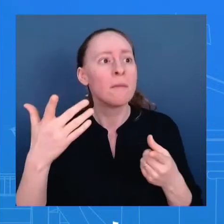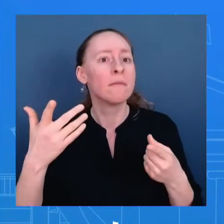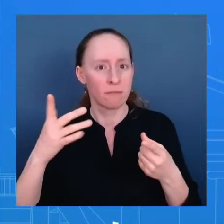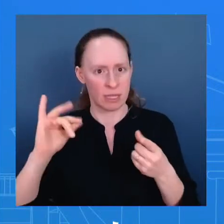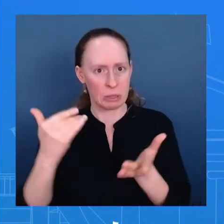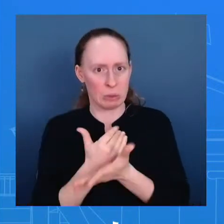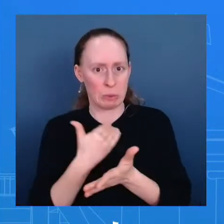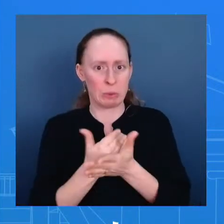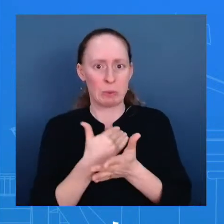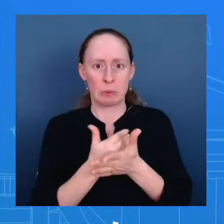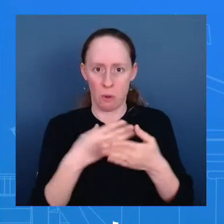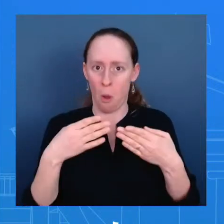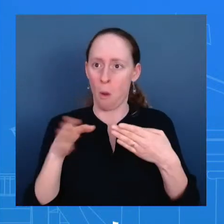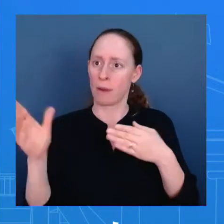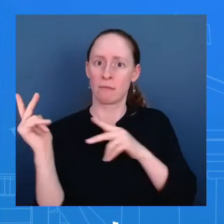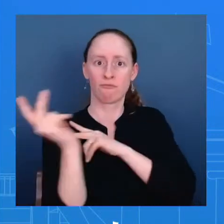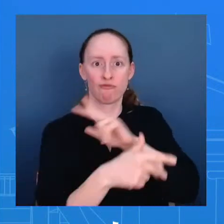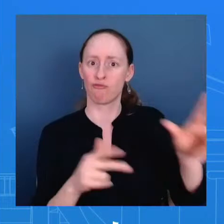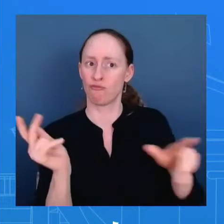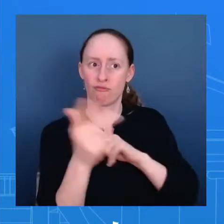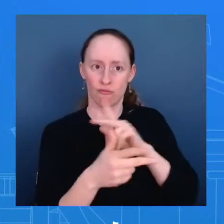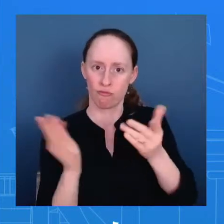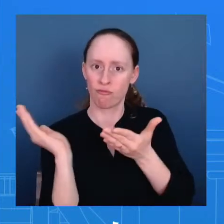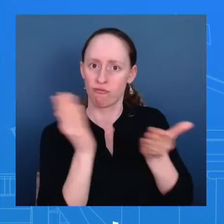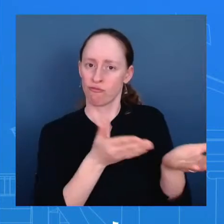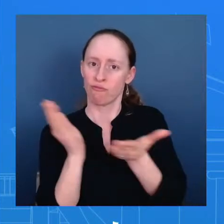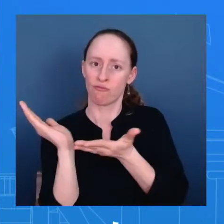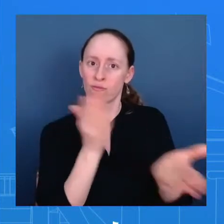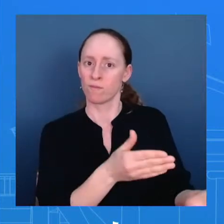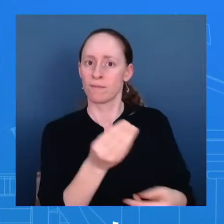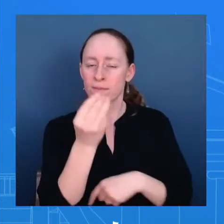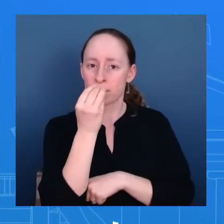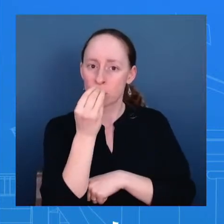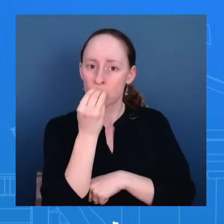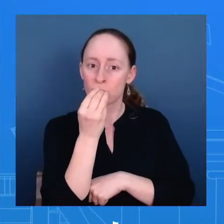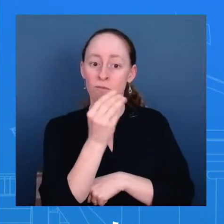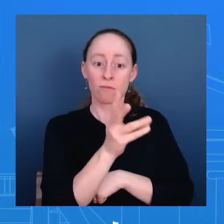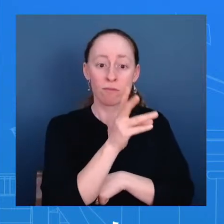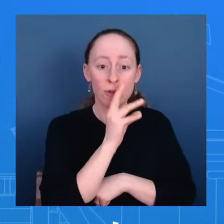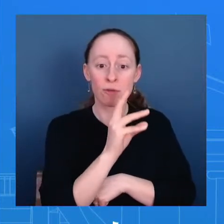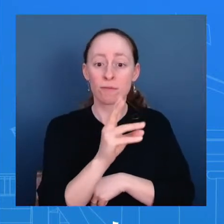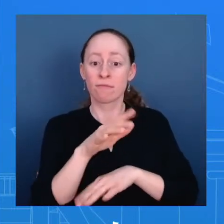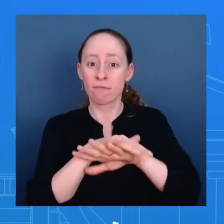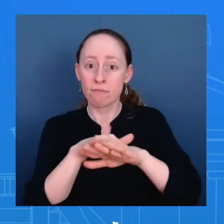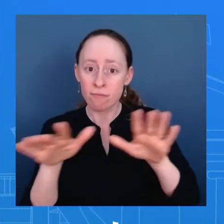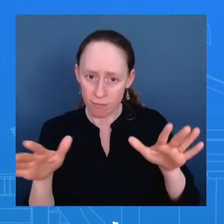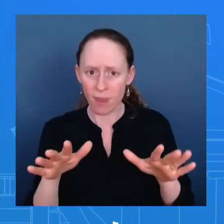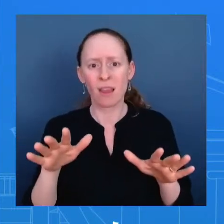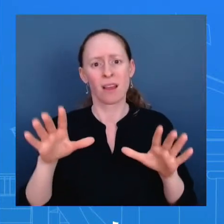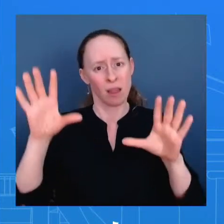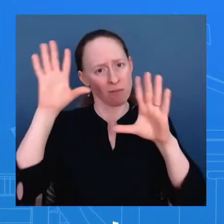And that's because of the President's -- President's push and relationship with the Prime Minister and insisting and pushing